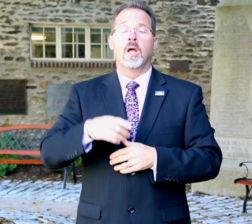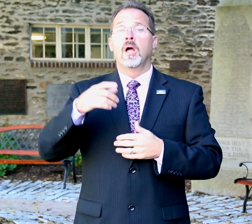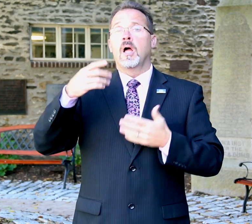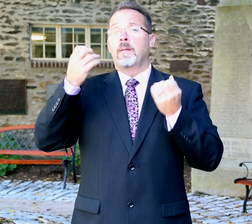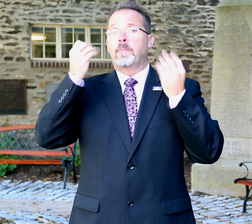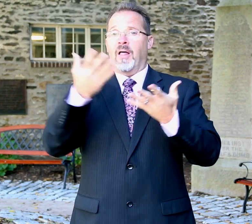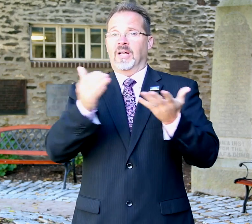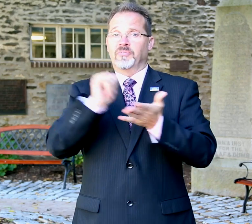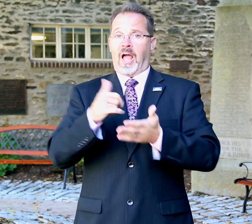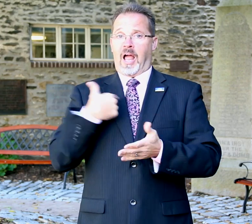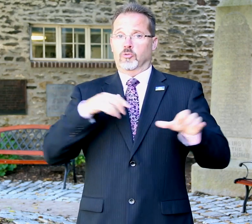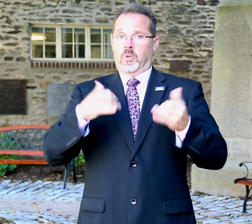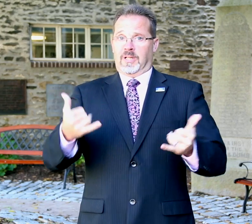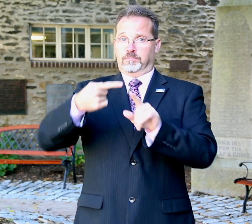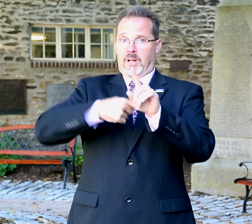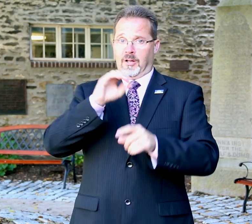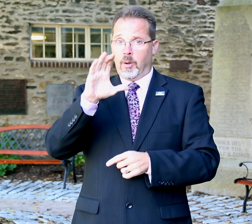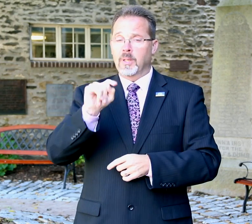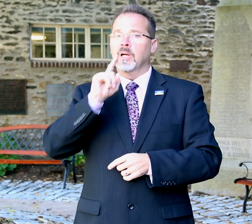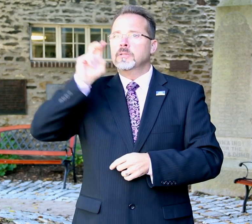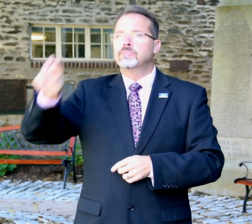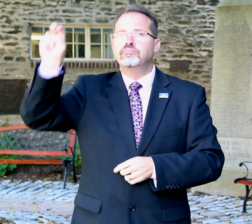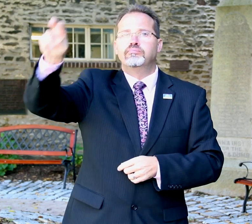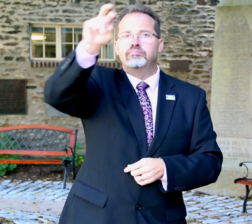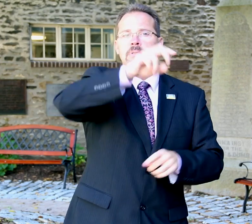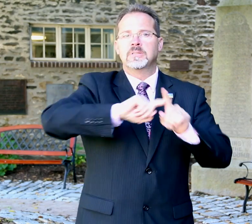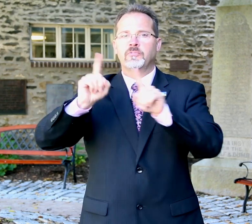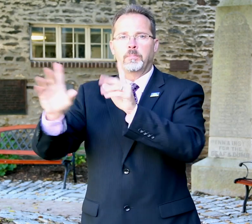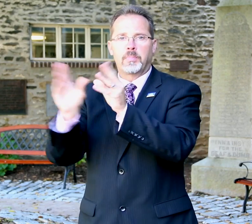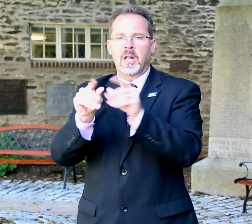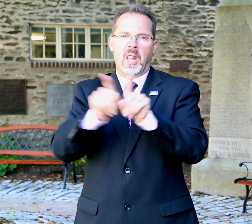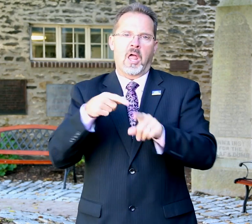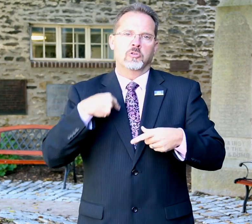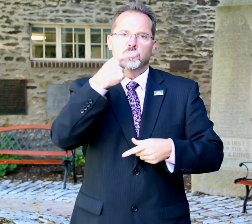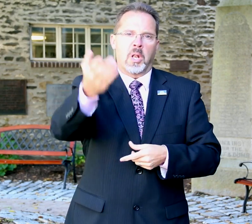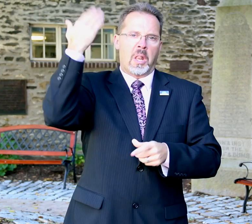Many things I am doing this month of OCtober is going around to different meetings, like I mentioned to you last month.